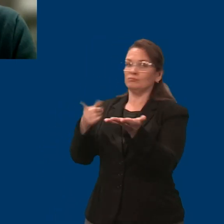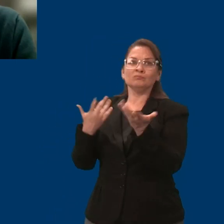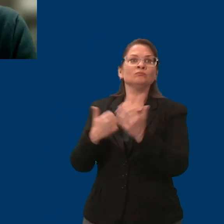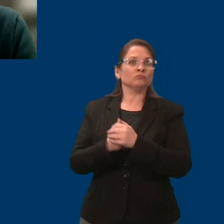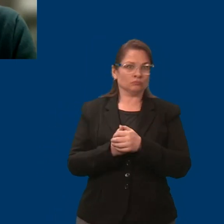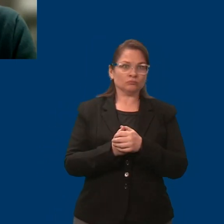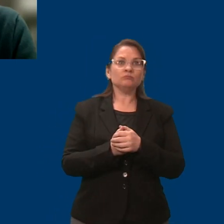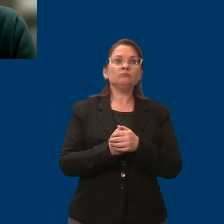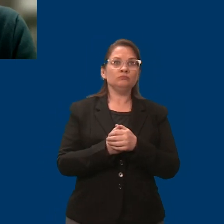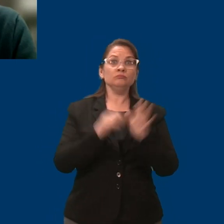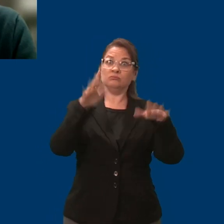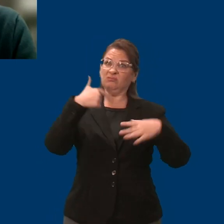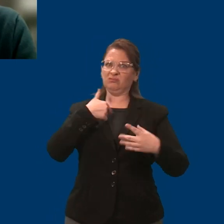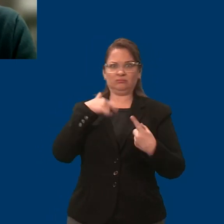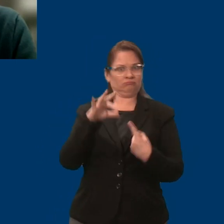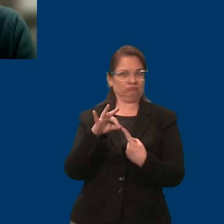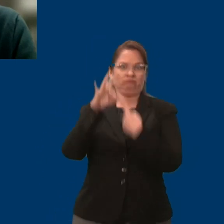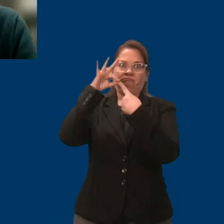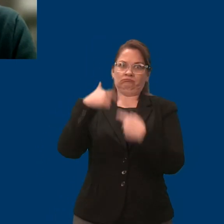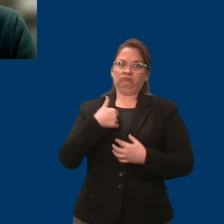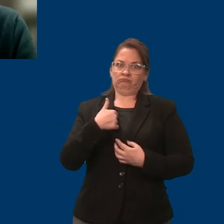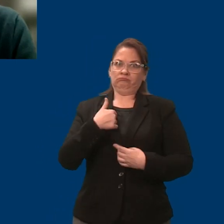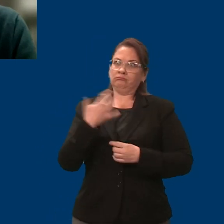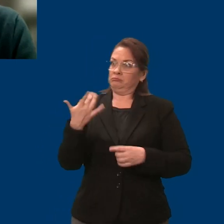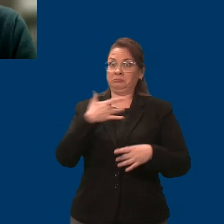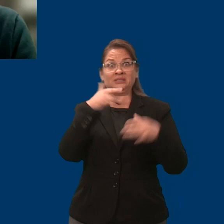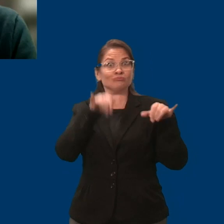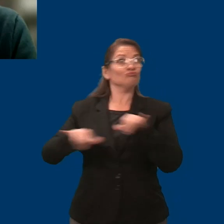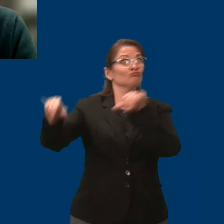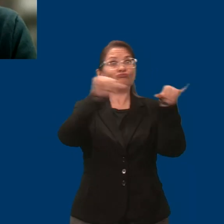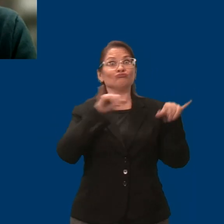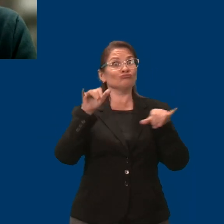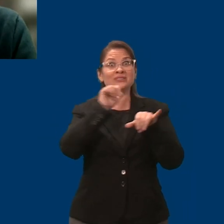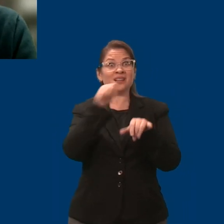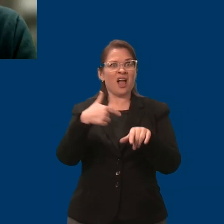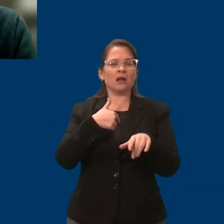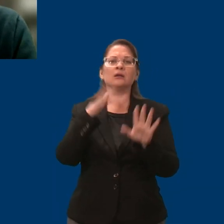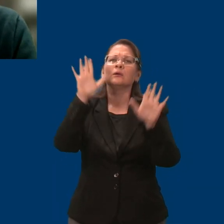I am lucky enough to have parents who could guarantee my rent, so that I could move into